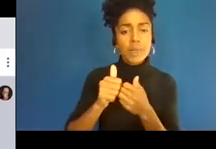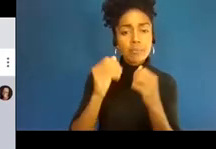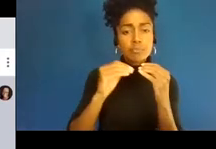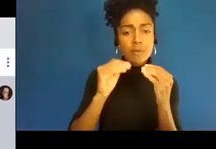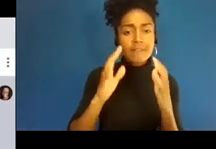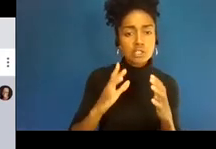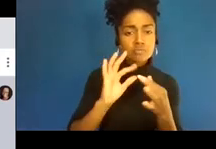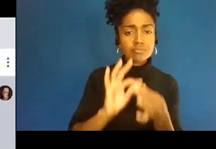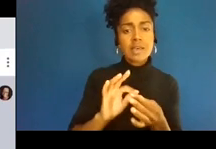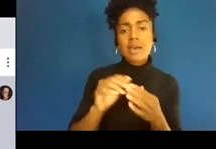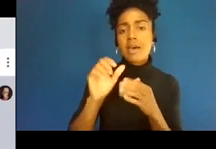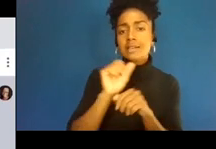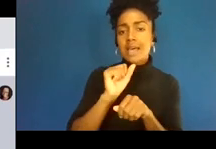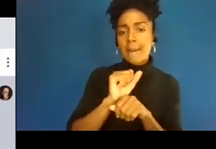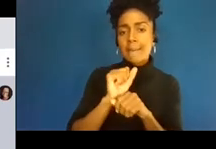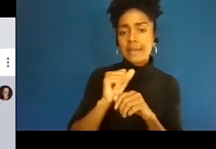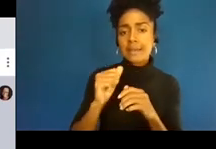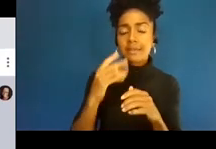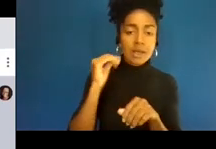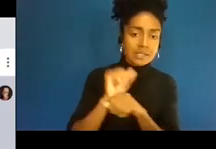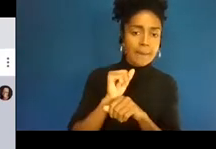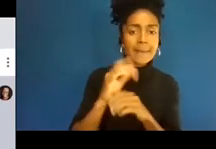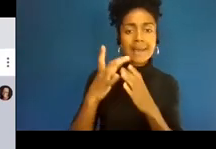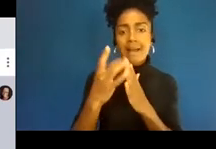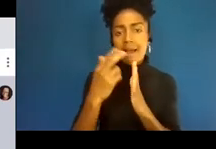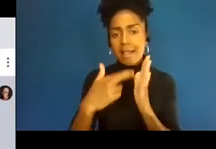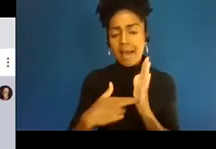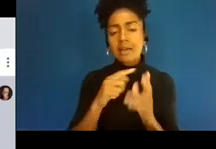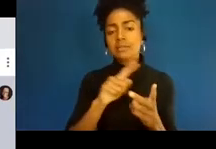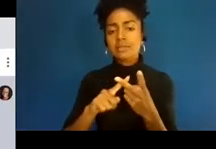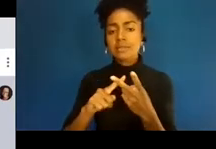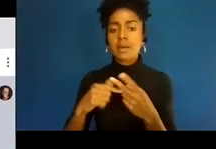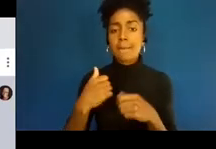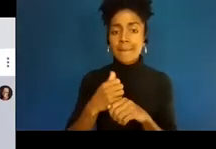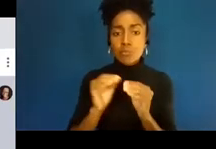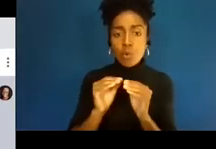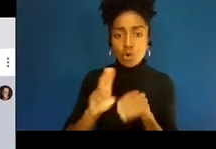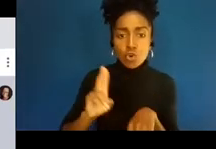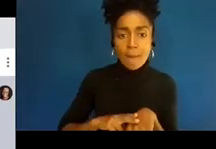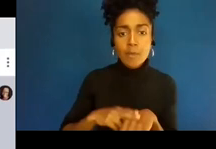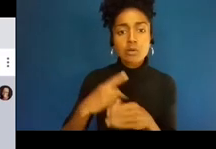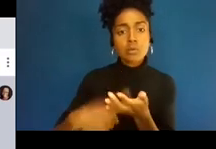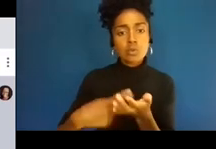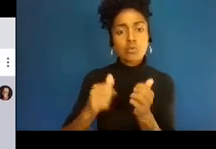"Normalizing speaking to professors about racial justice guidelines "that might not be represented in the classroom."